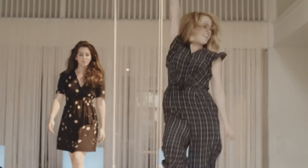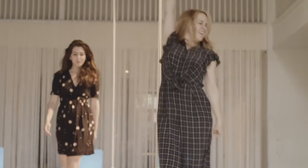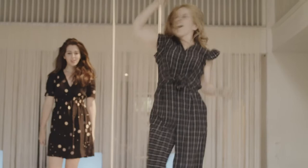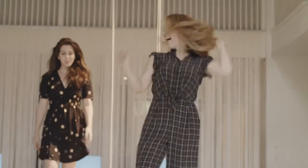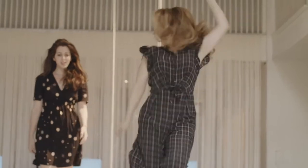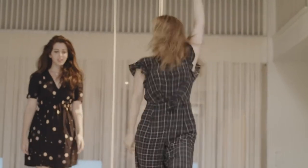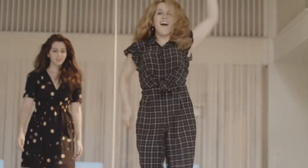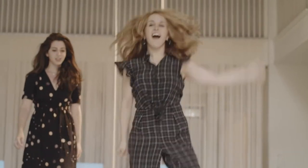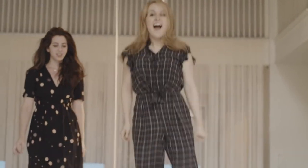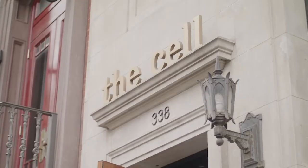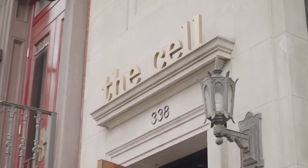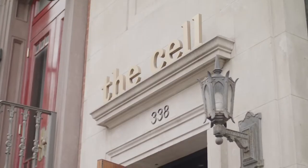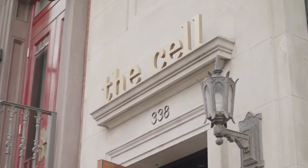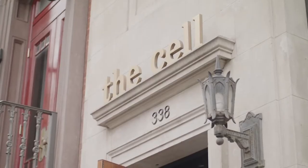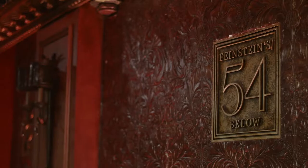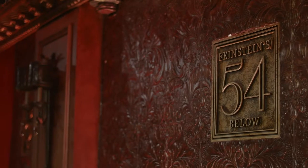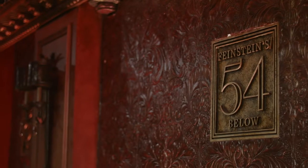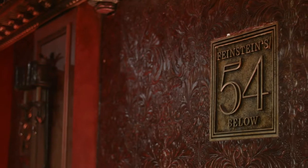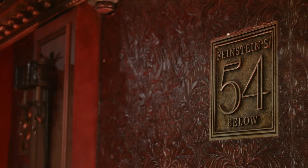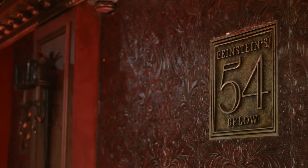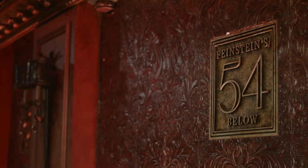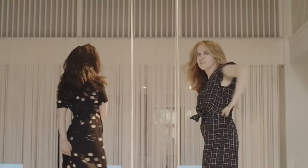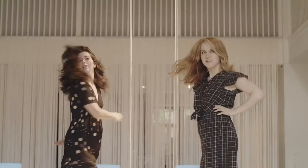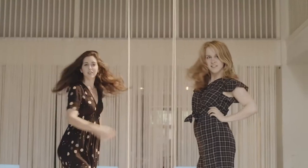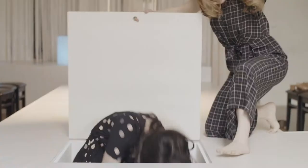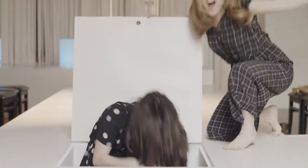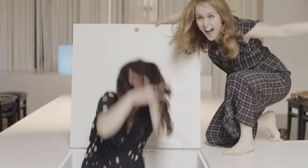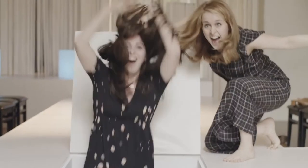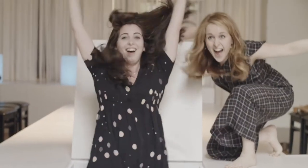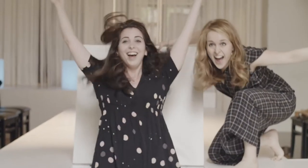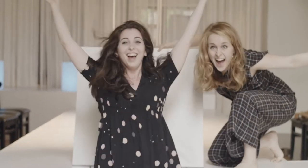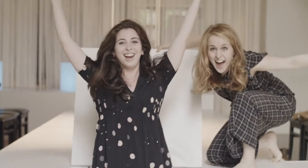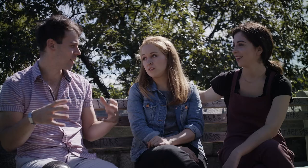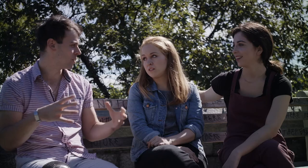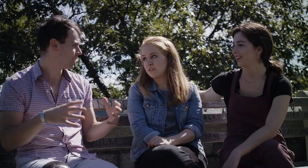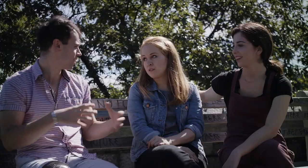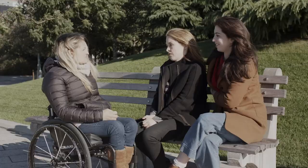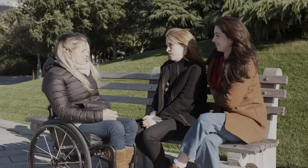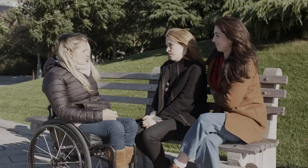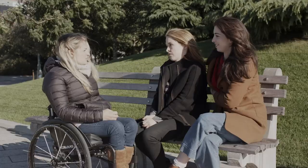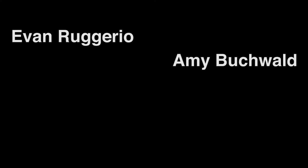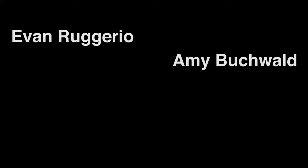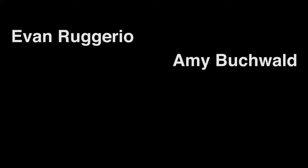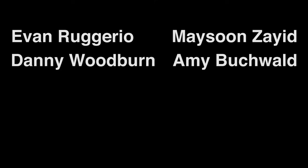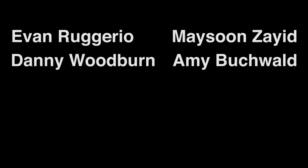surrounding disability in film, TV, and theater. It's time to see art that mirrors all the people who support it.